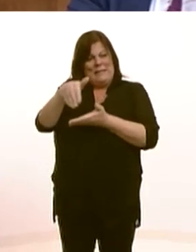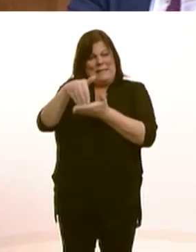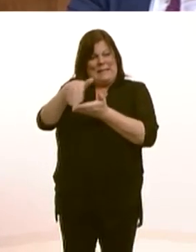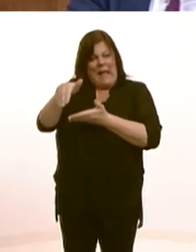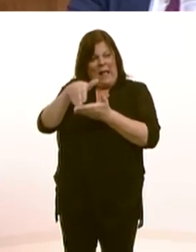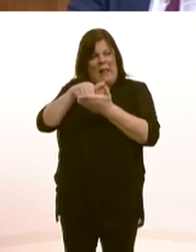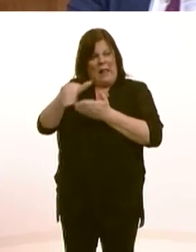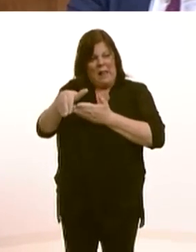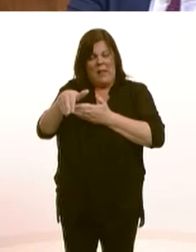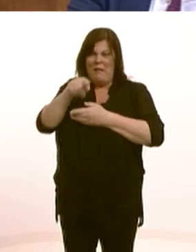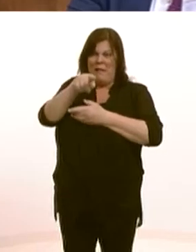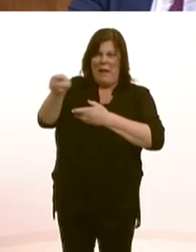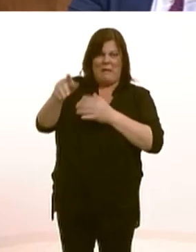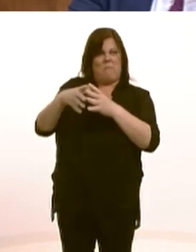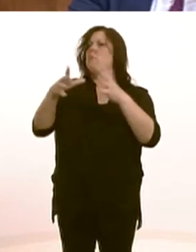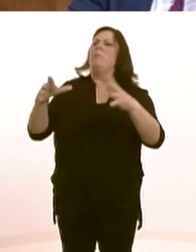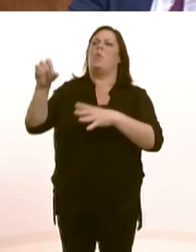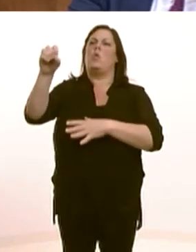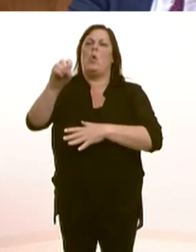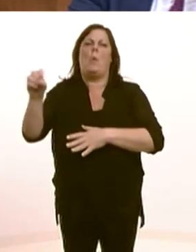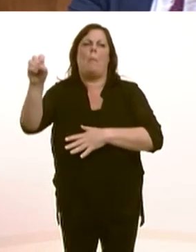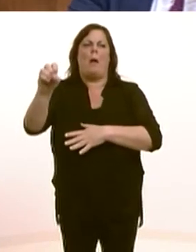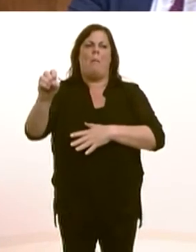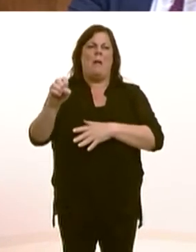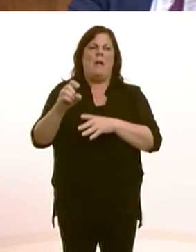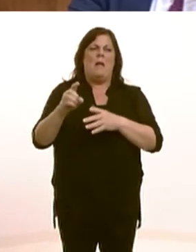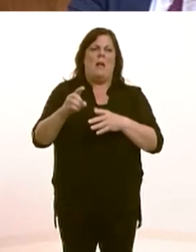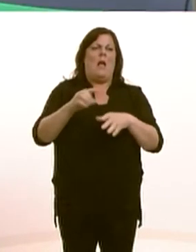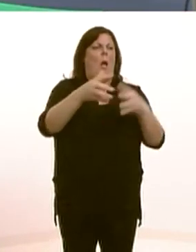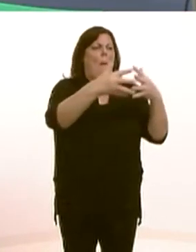in the worldóbigger than America and Russia concernedówithout any trade barriers?